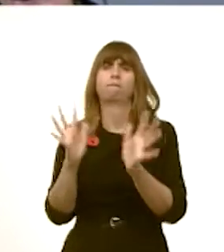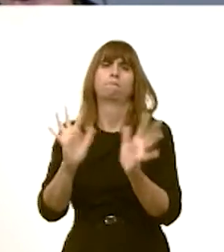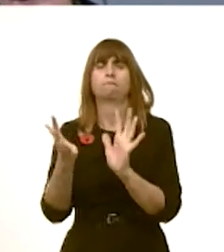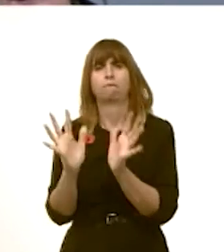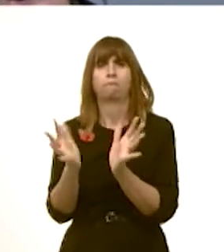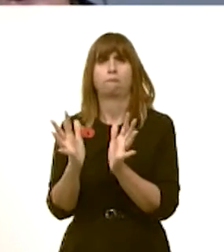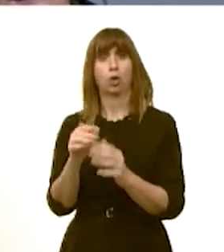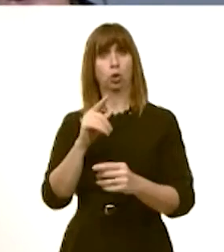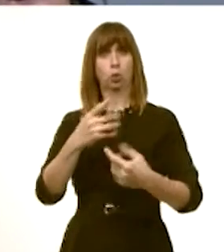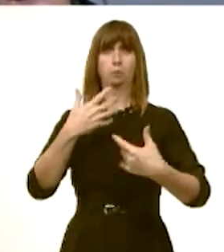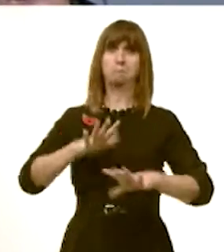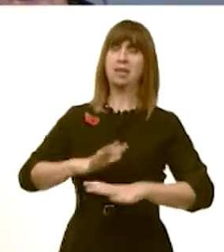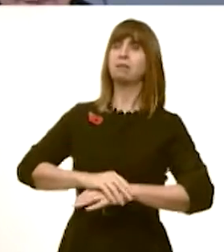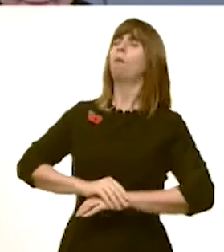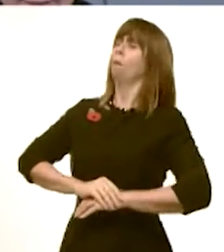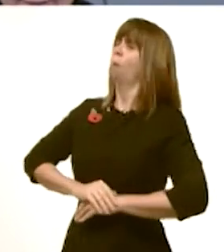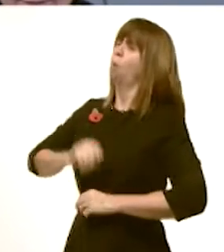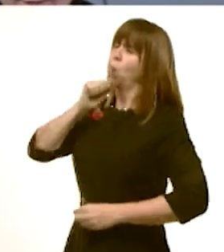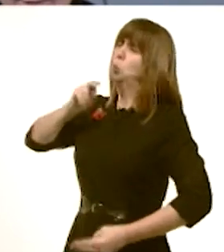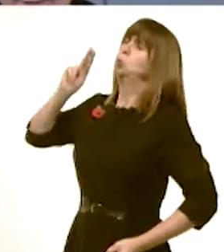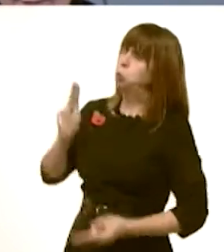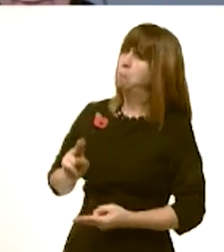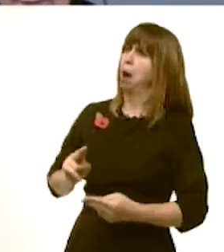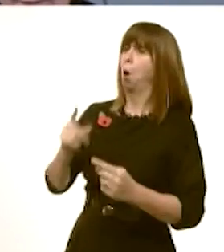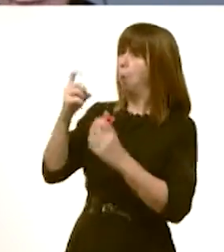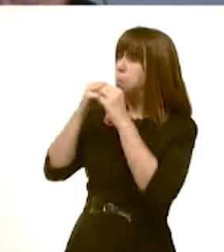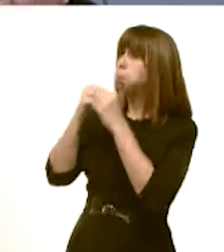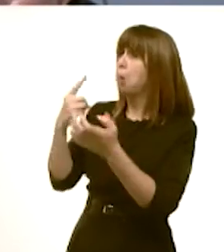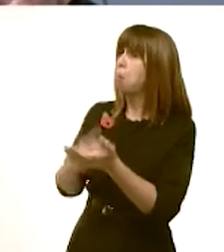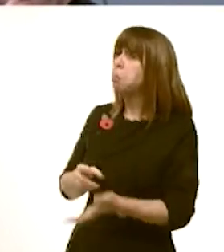and say that the figure will be way below the £1 billion figure, which the Governmentís